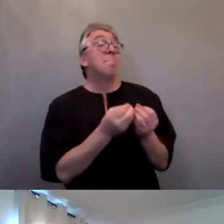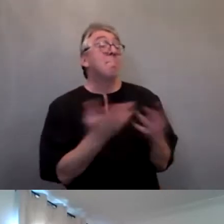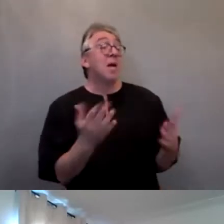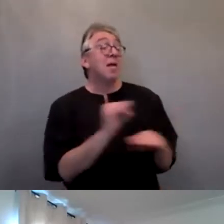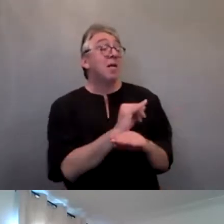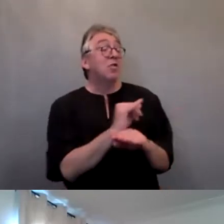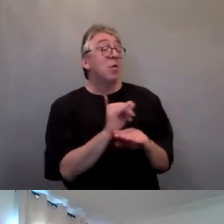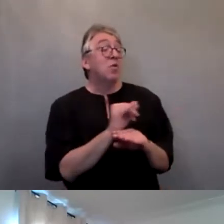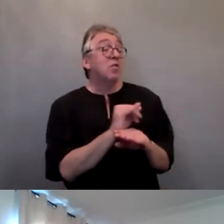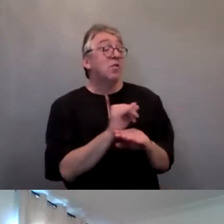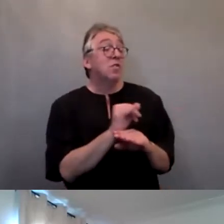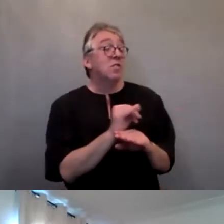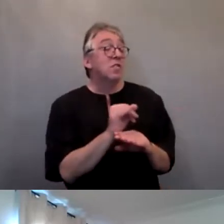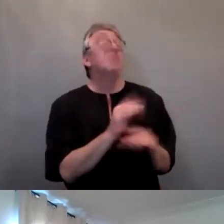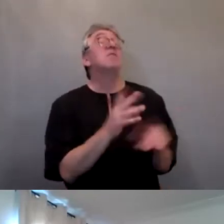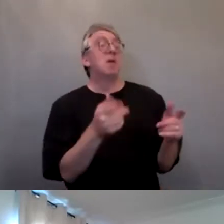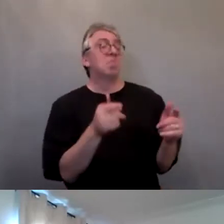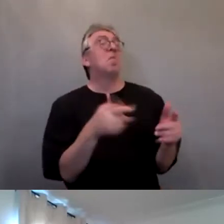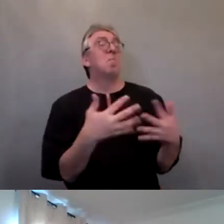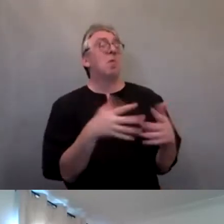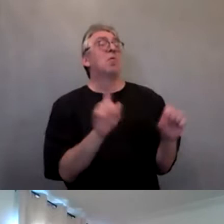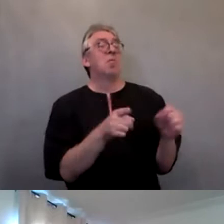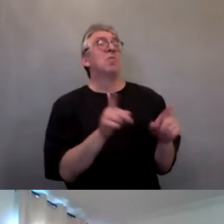. >> LISE HAMLIN: In the U.S. it's